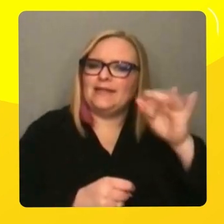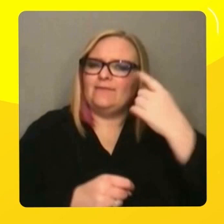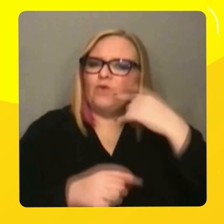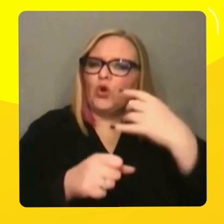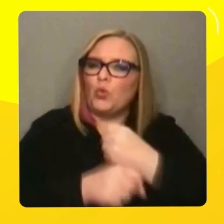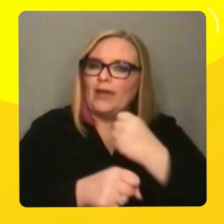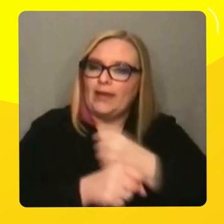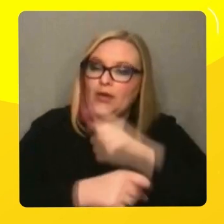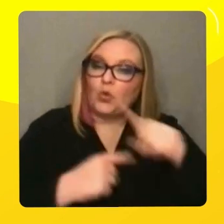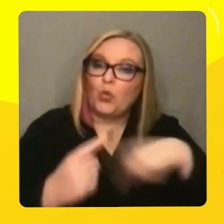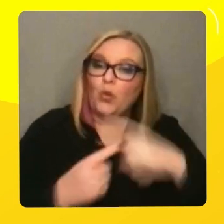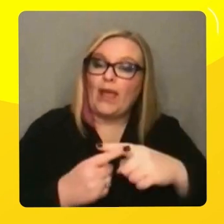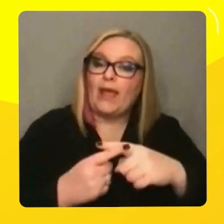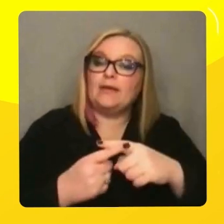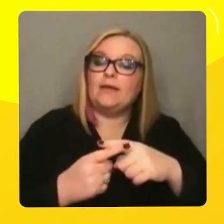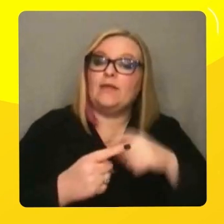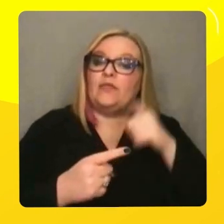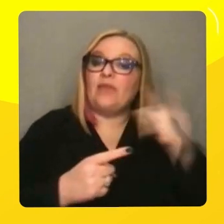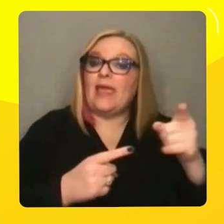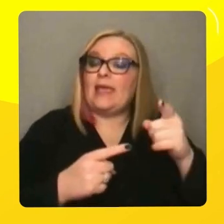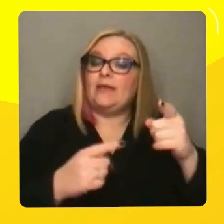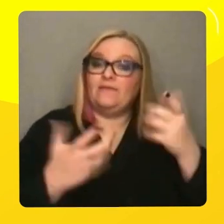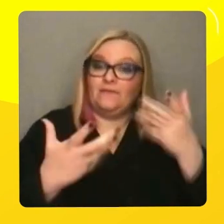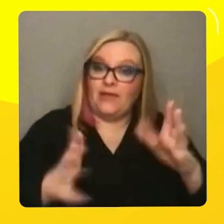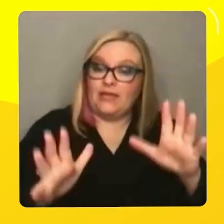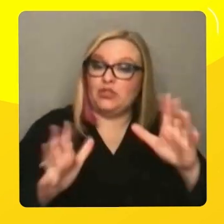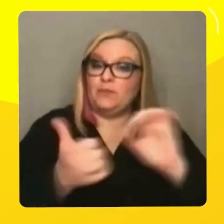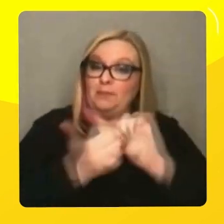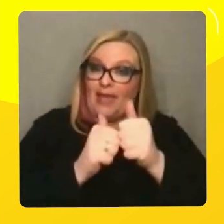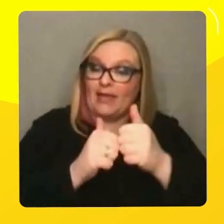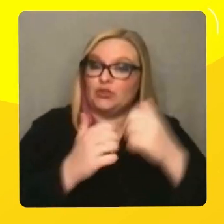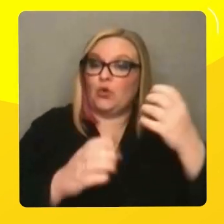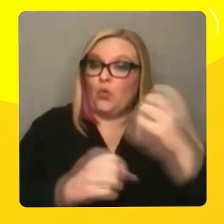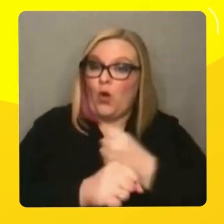off the high of their championship match, they learned something devastating.